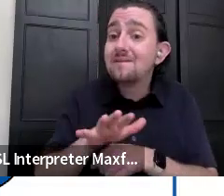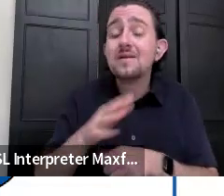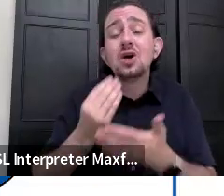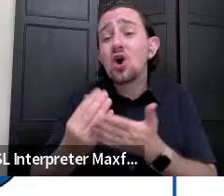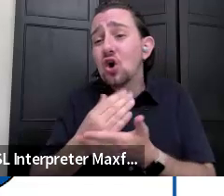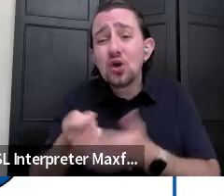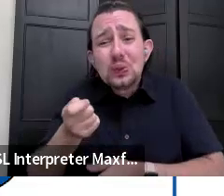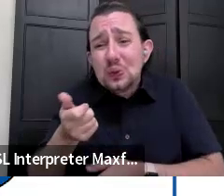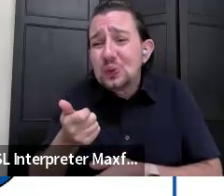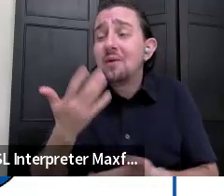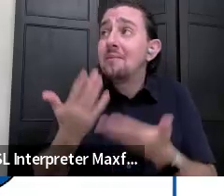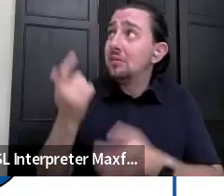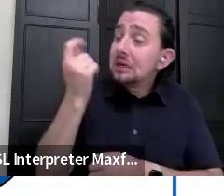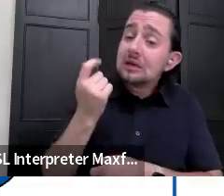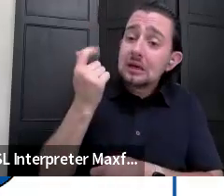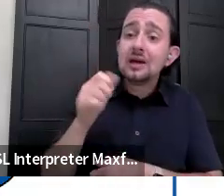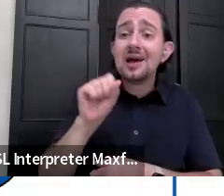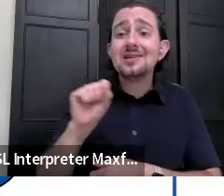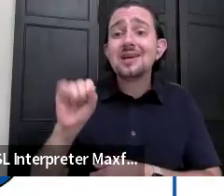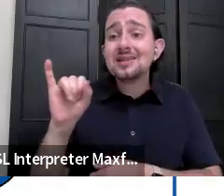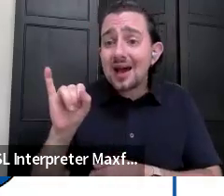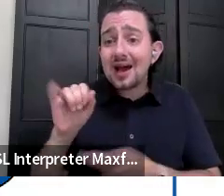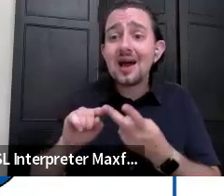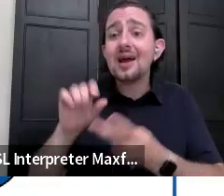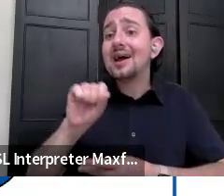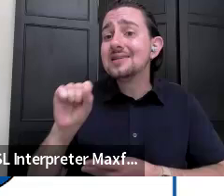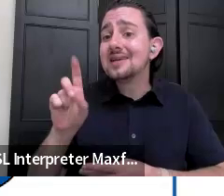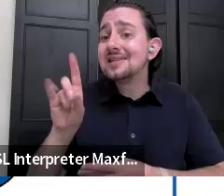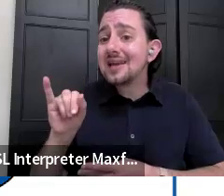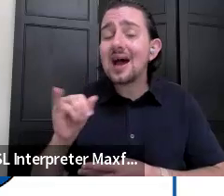They often are living in poverty. For people with disabilities, therefore,